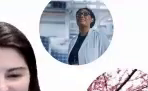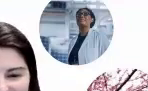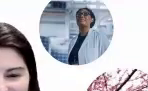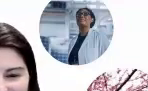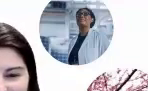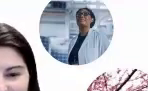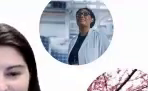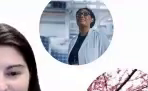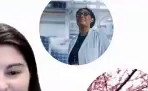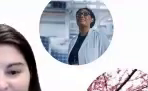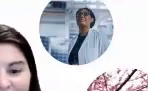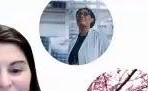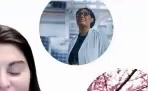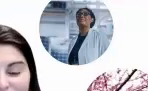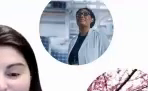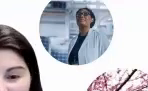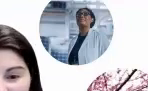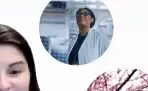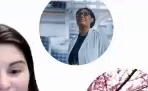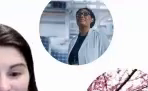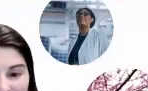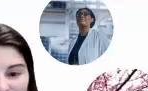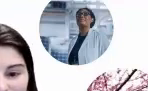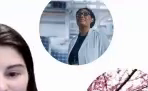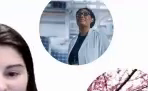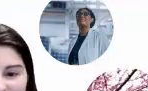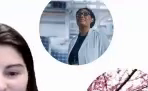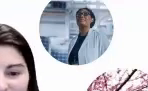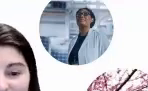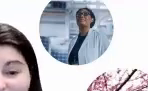opportunity. The two selected winners will receive a